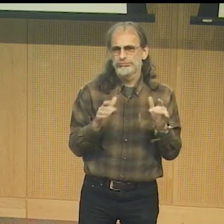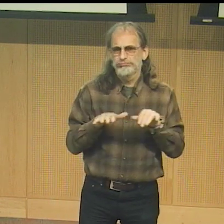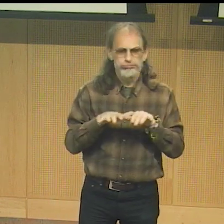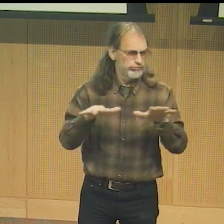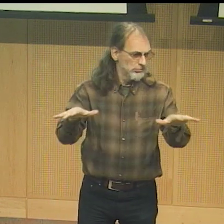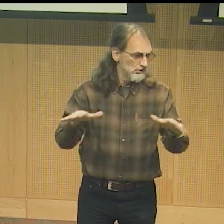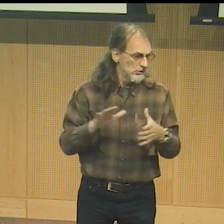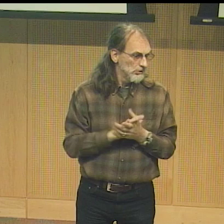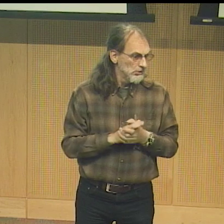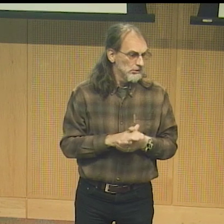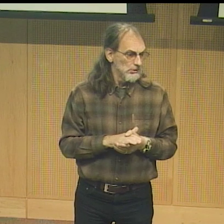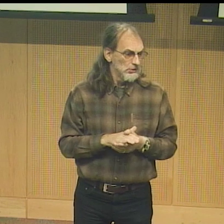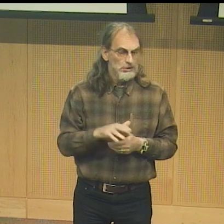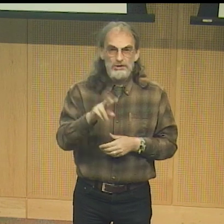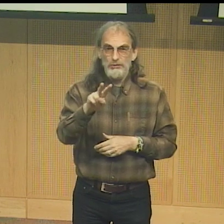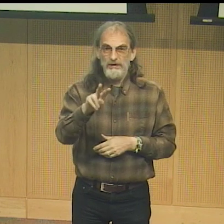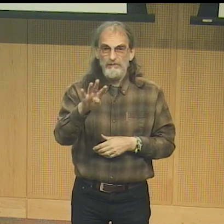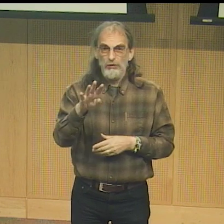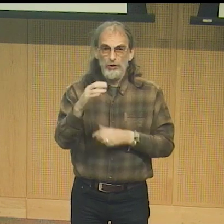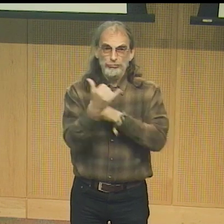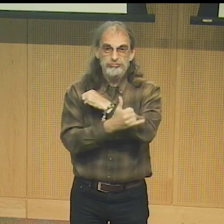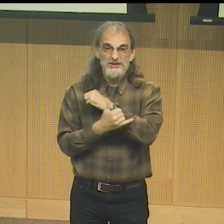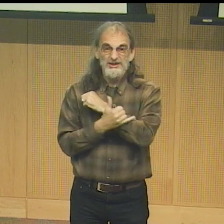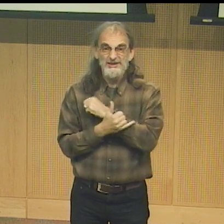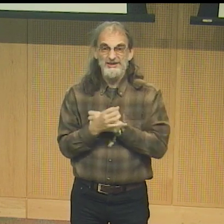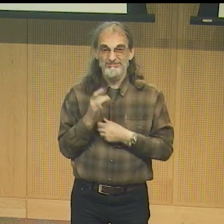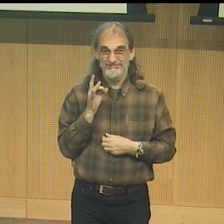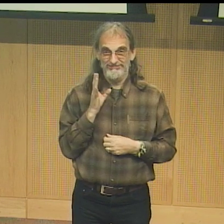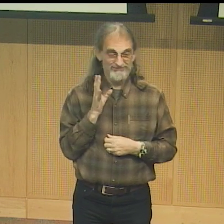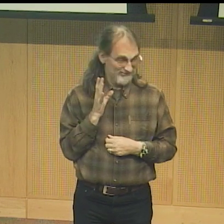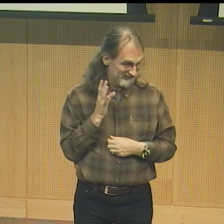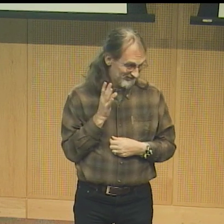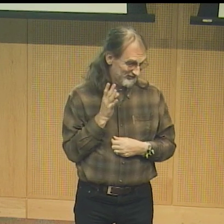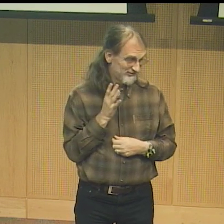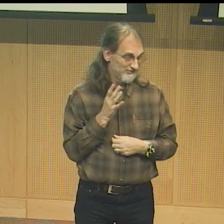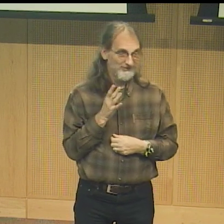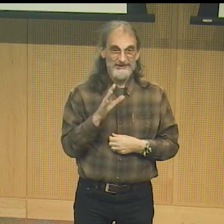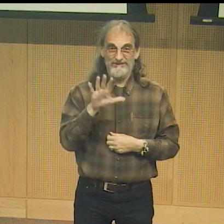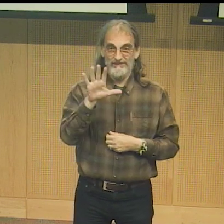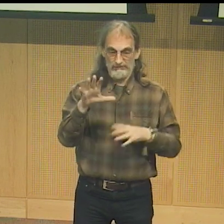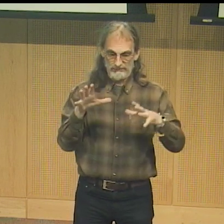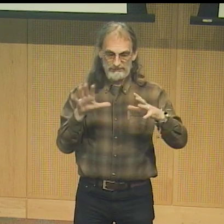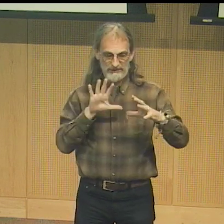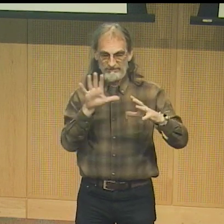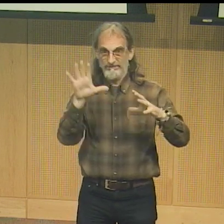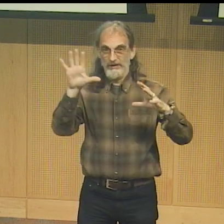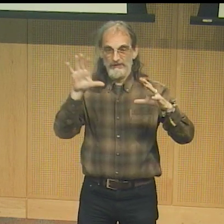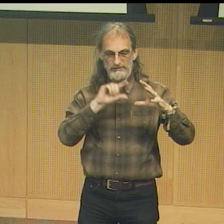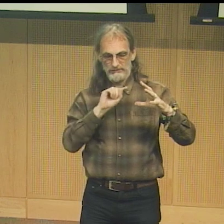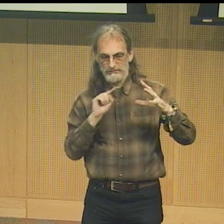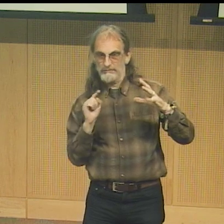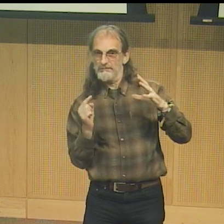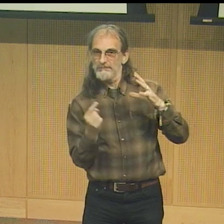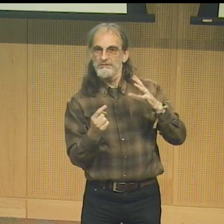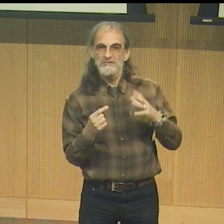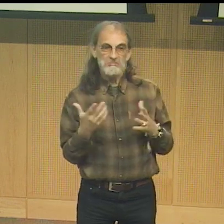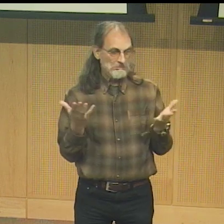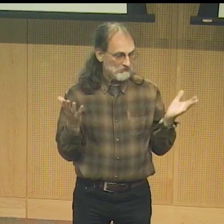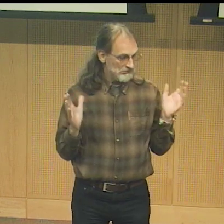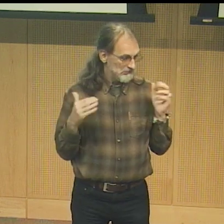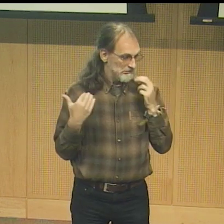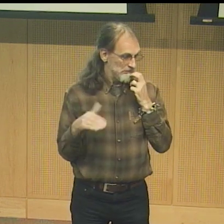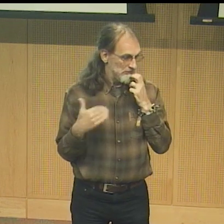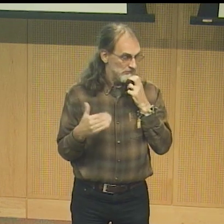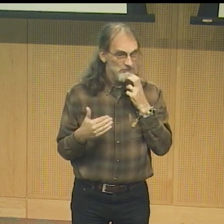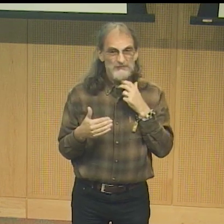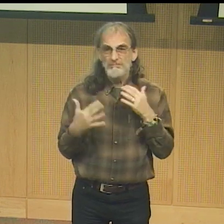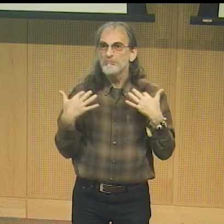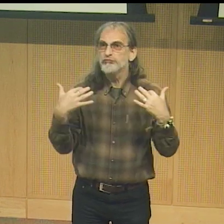and courses, 24 countries across 5 continents, and to